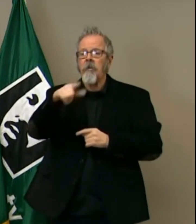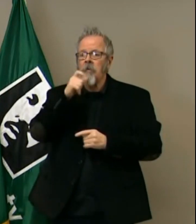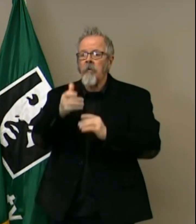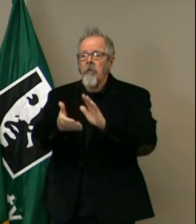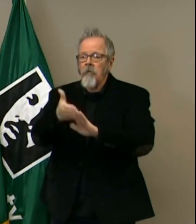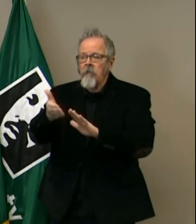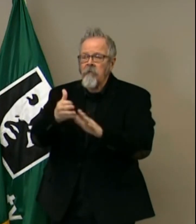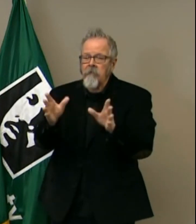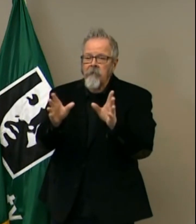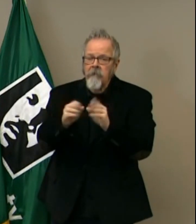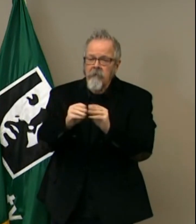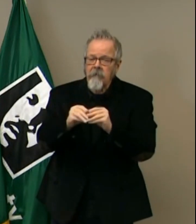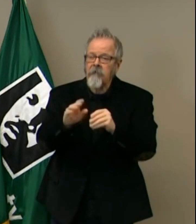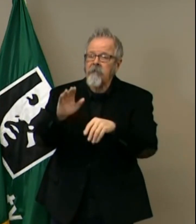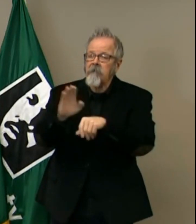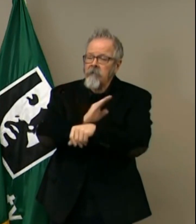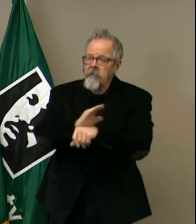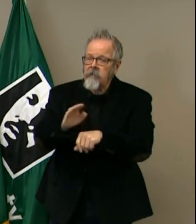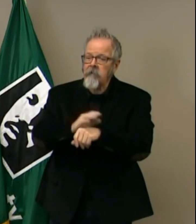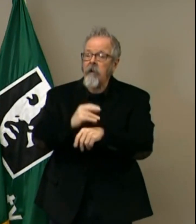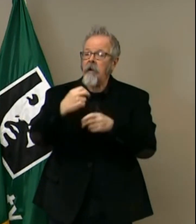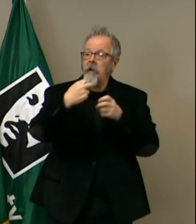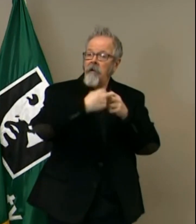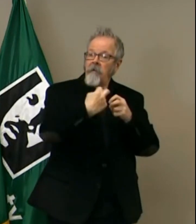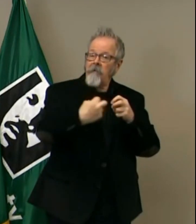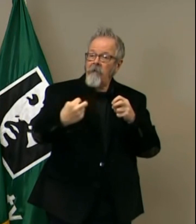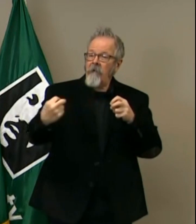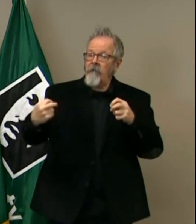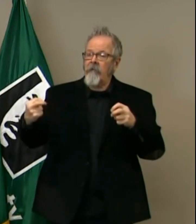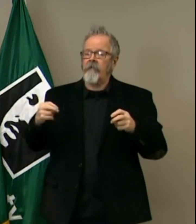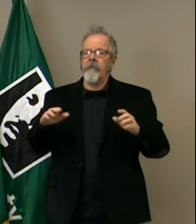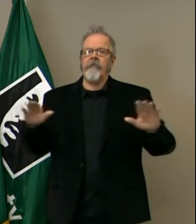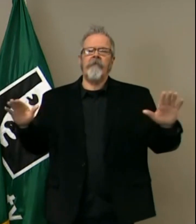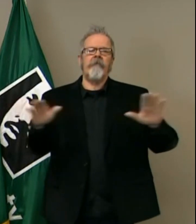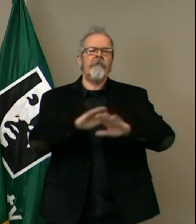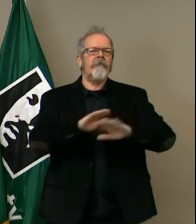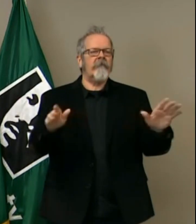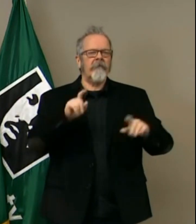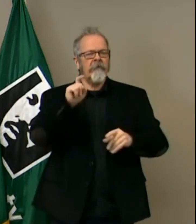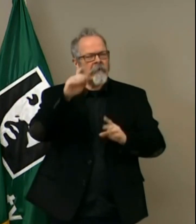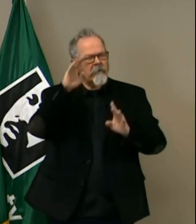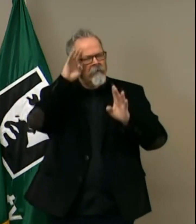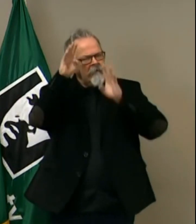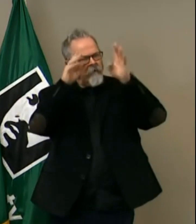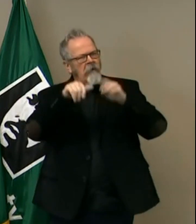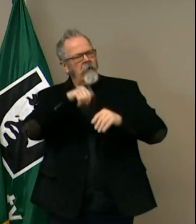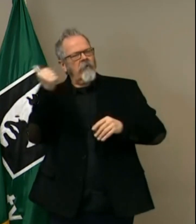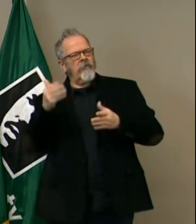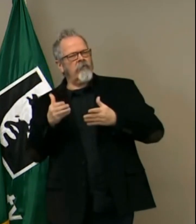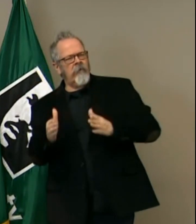some of that leadership there was a wide variety of subjects discussed the one